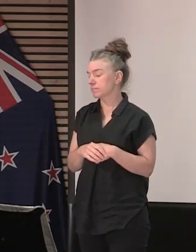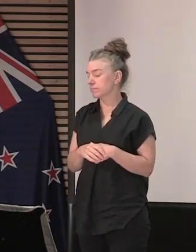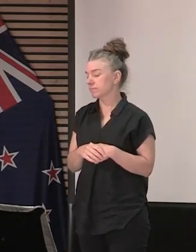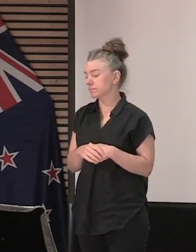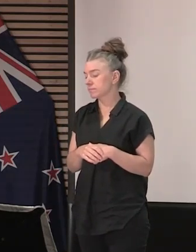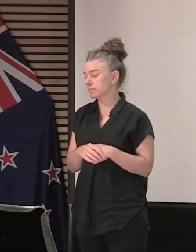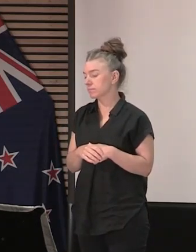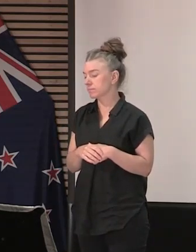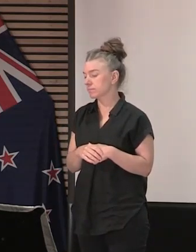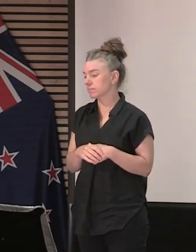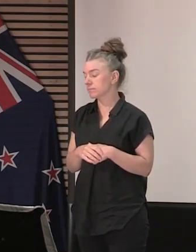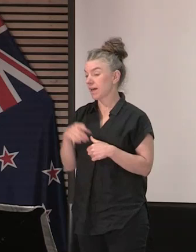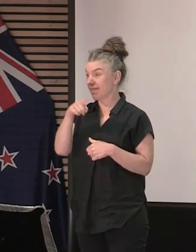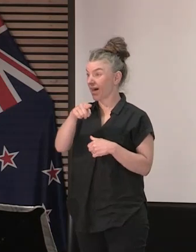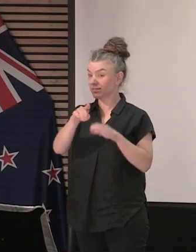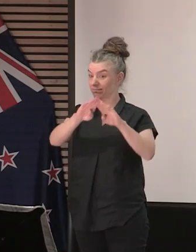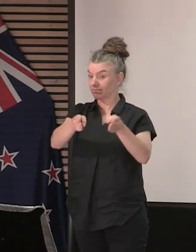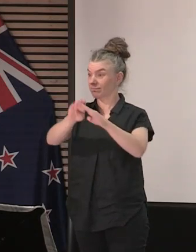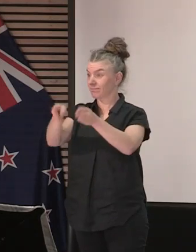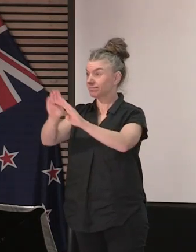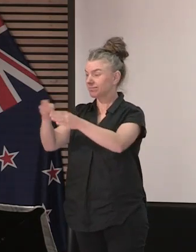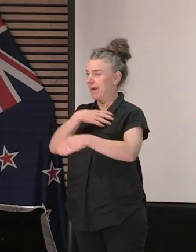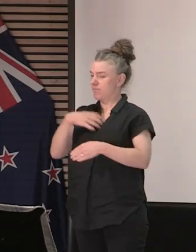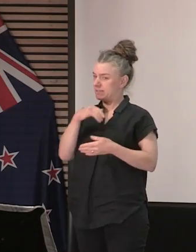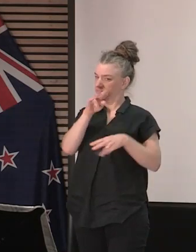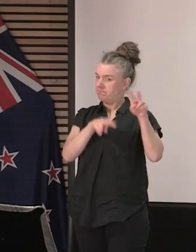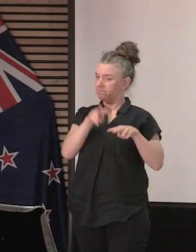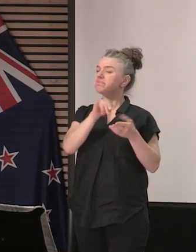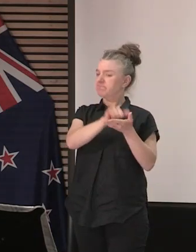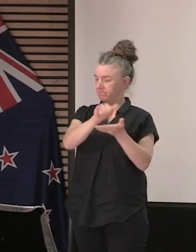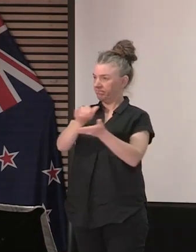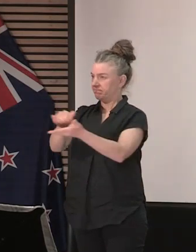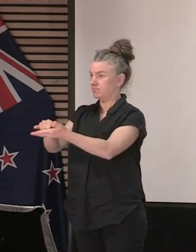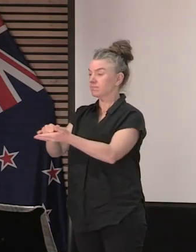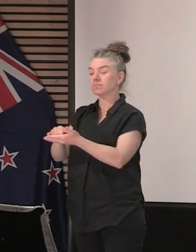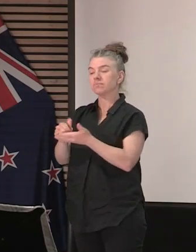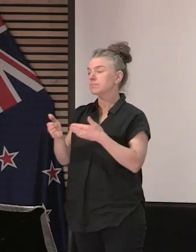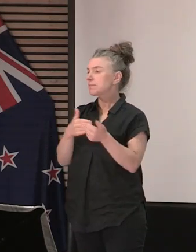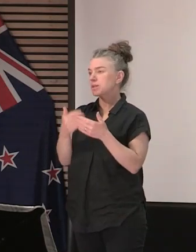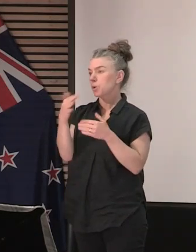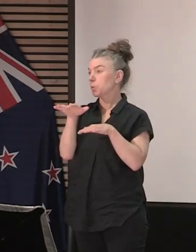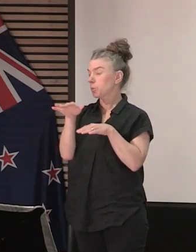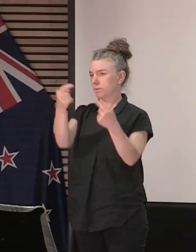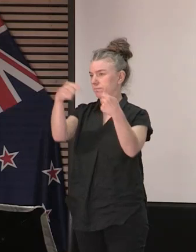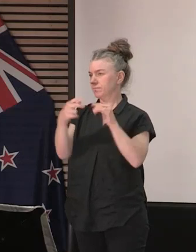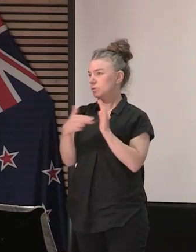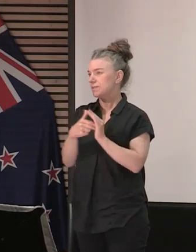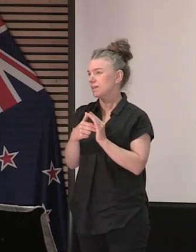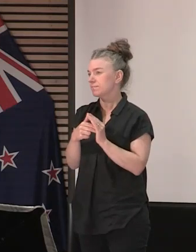in a Governmentapproved solution will be aprerequisite for anyoneentering the country in orderto